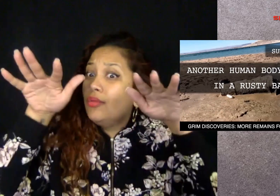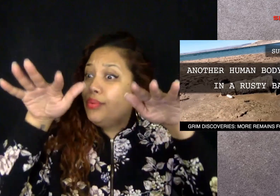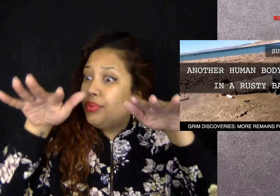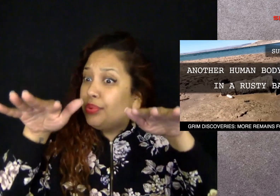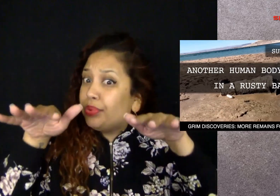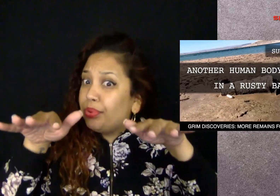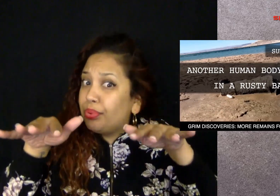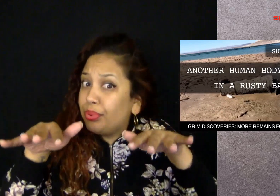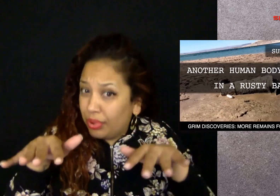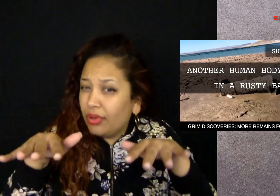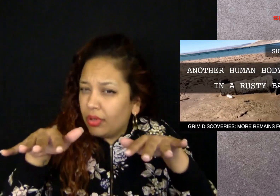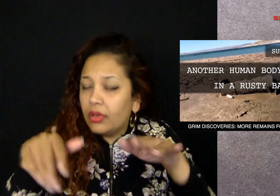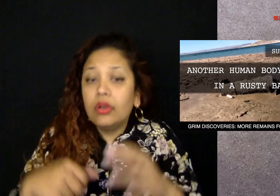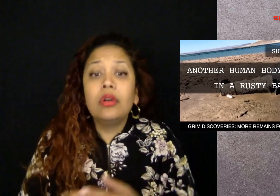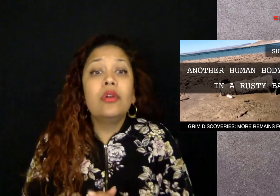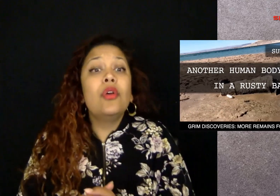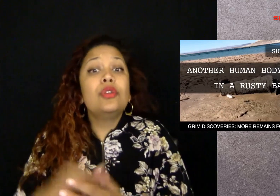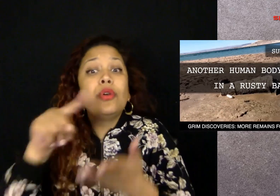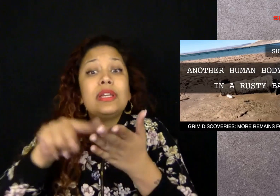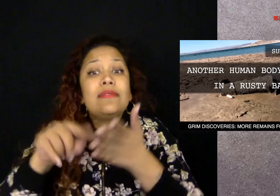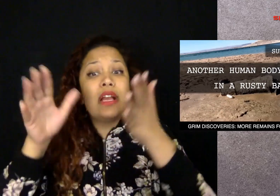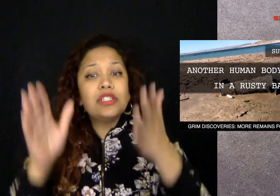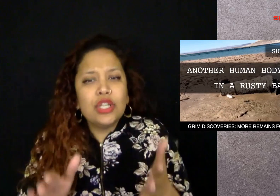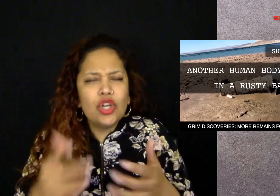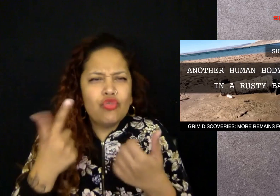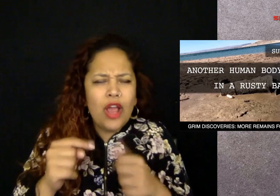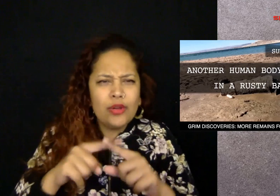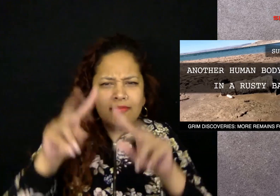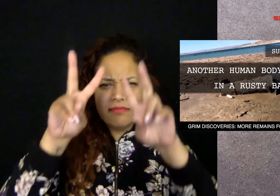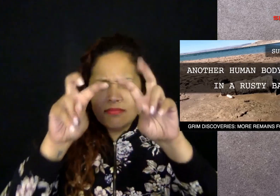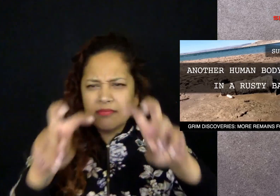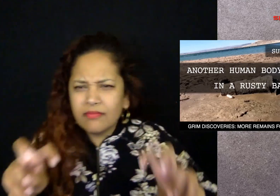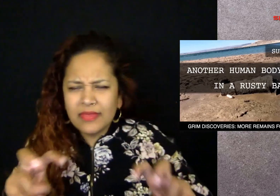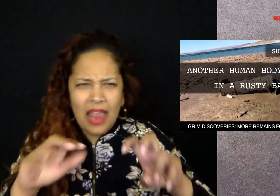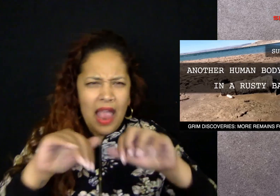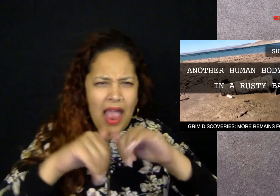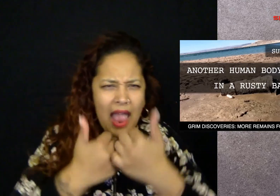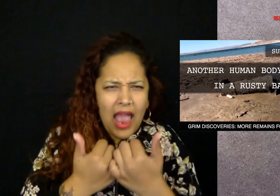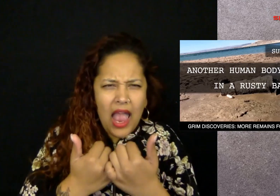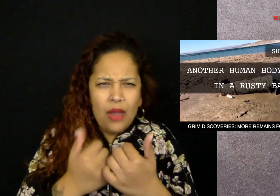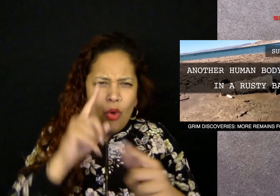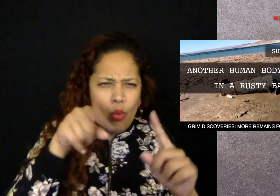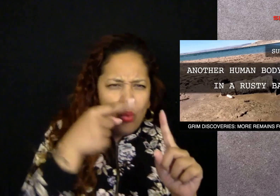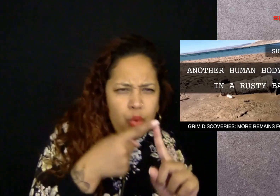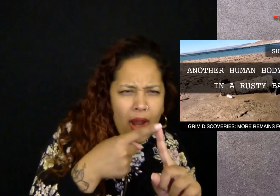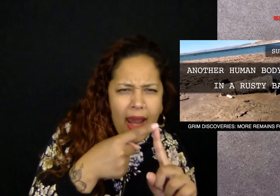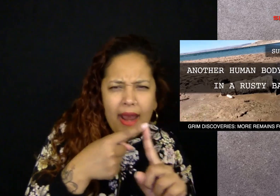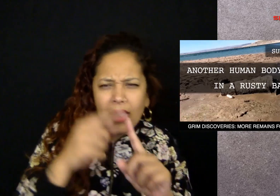found as the water level continues to recede investigators are now trying to determine